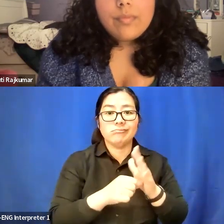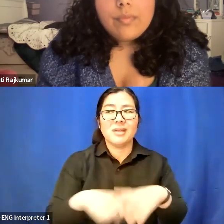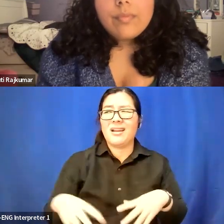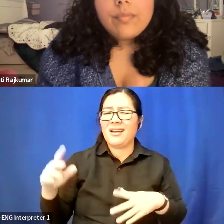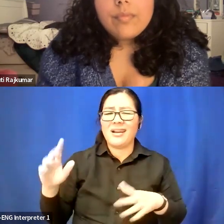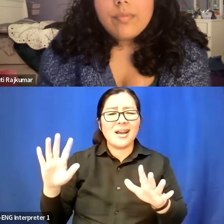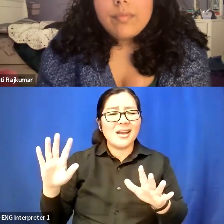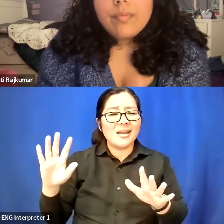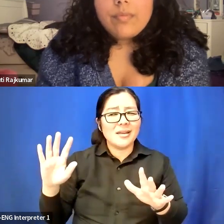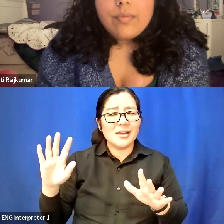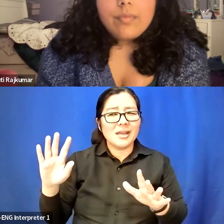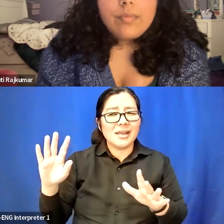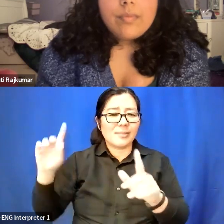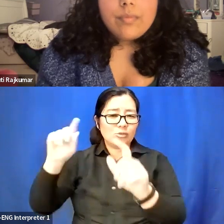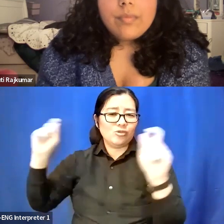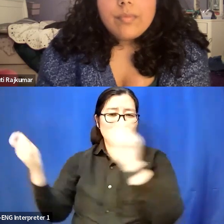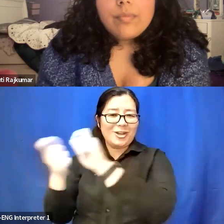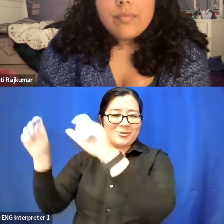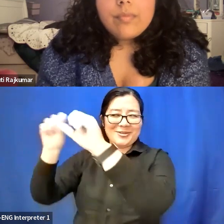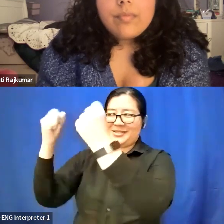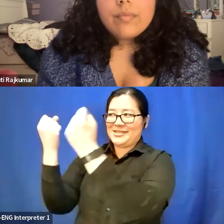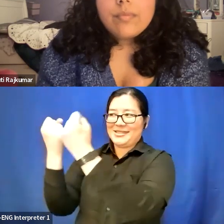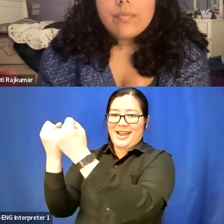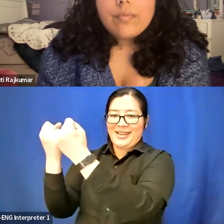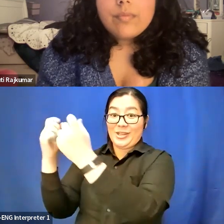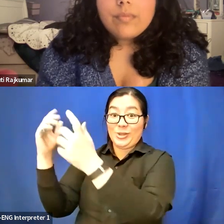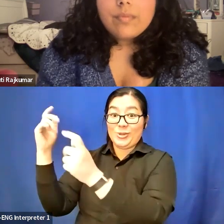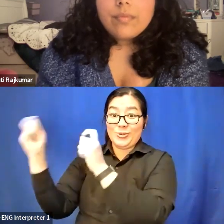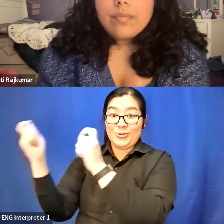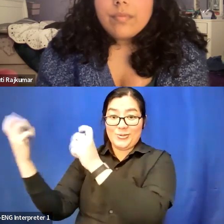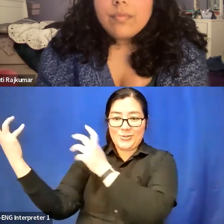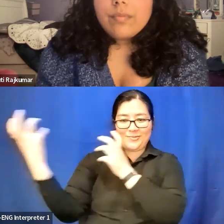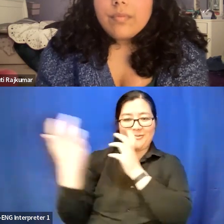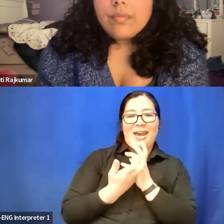and accommodating towards the needs of disabled people instead of pushing